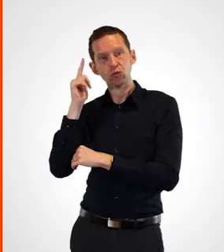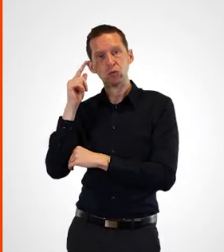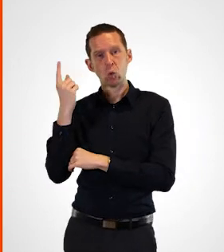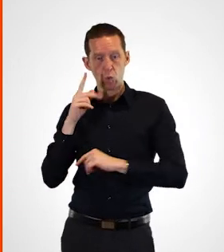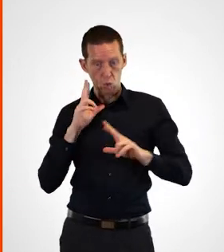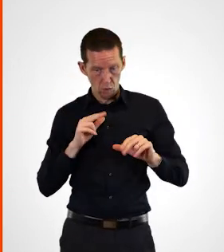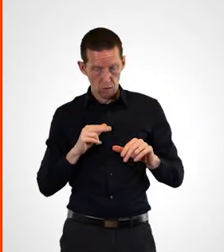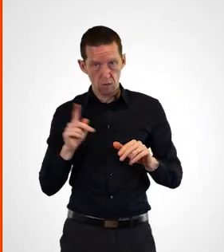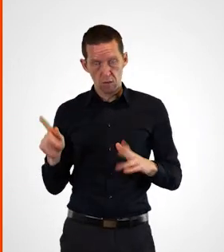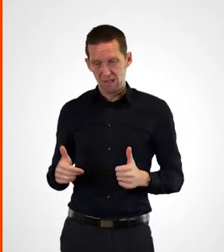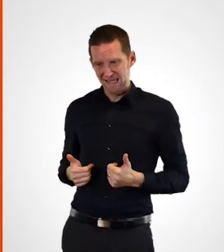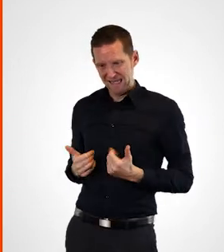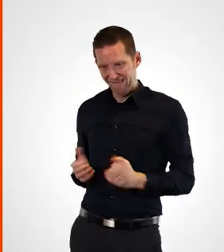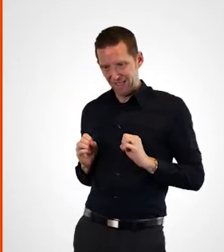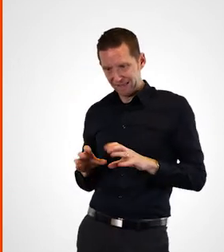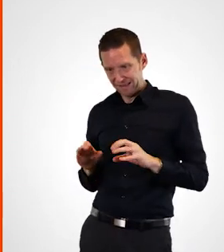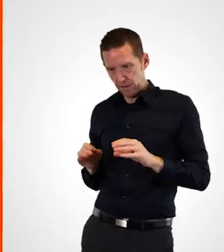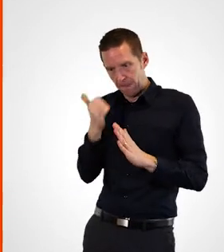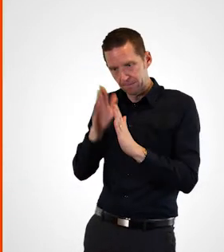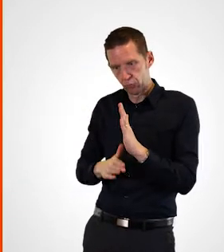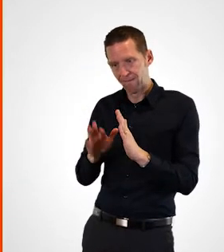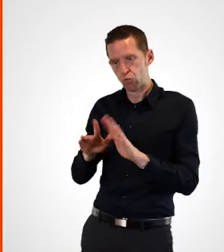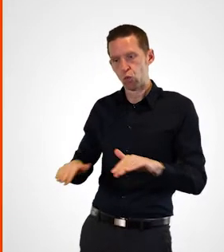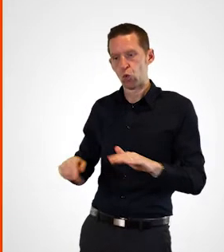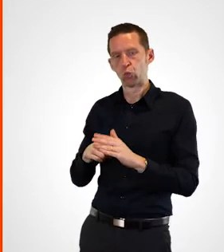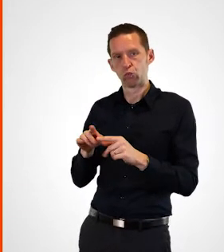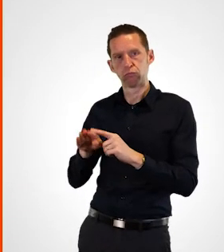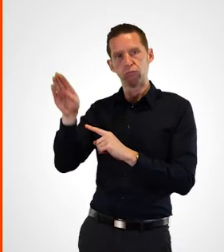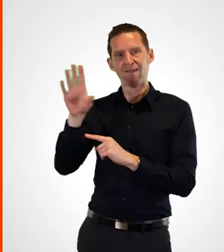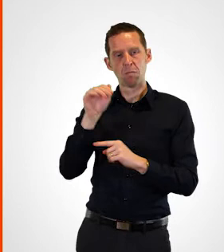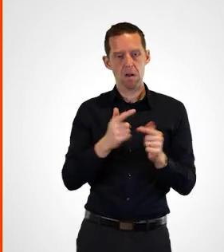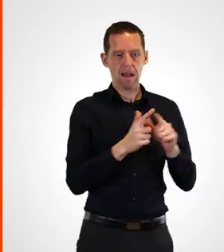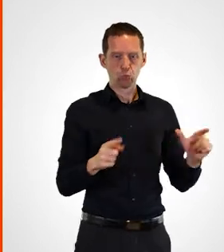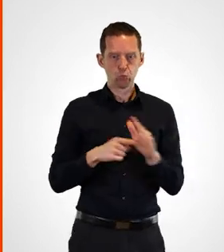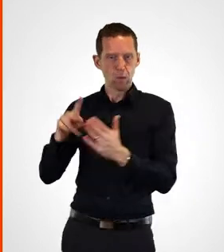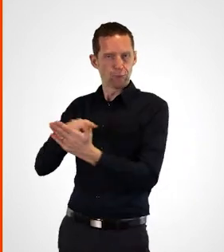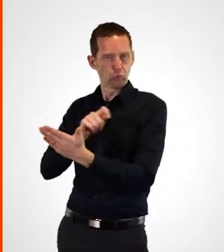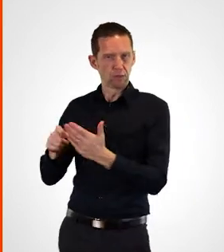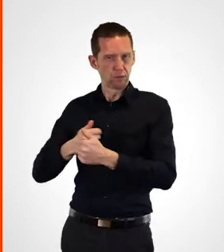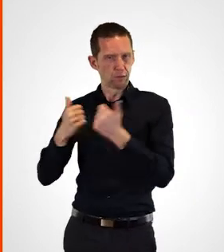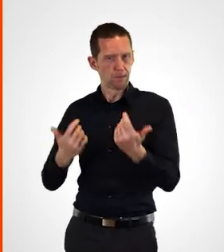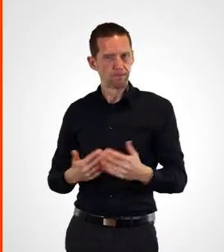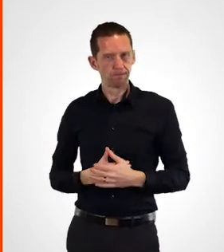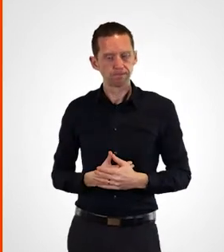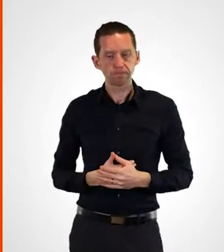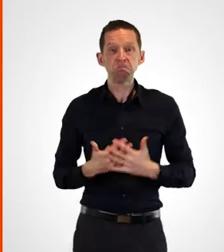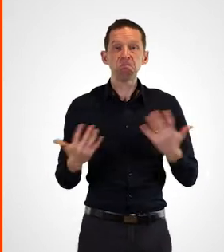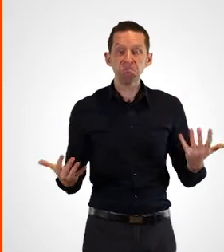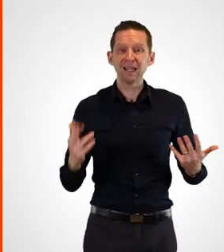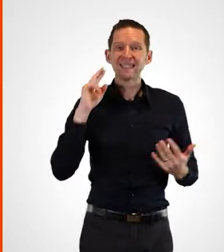provide the experiences that are going to set children on that path from language to literacy. So specifically for deaf learners - again,